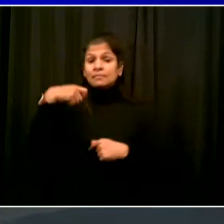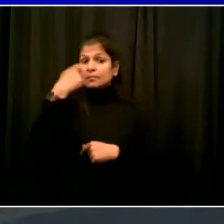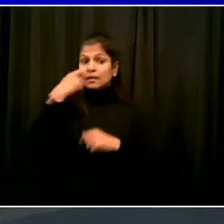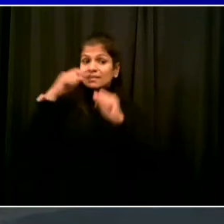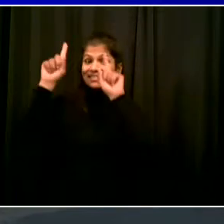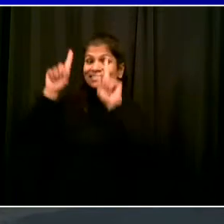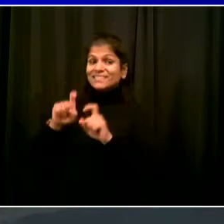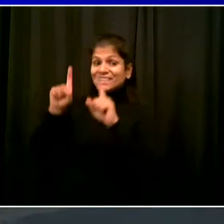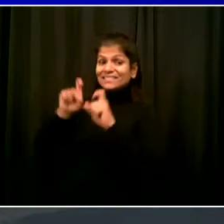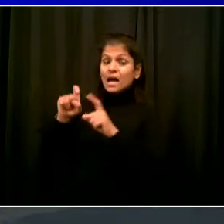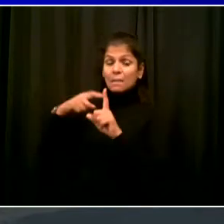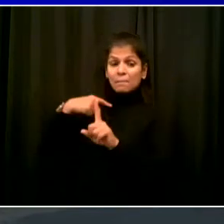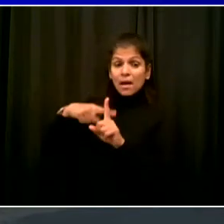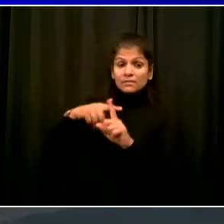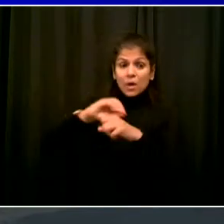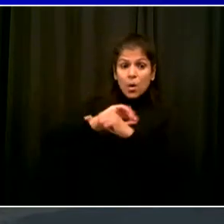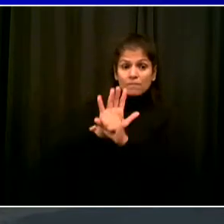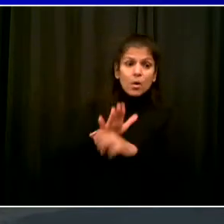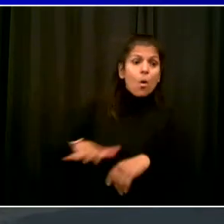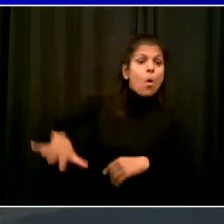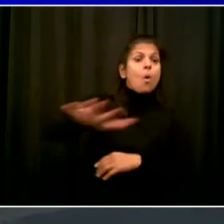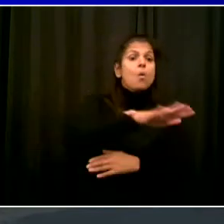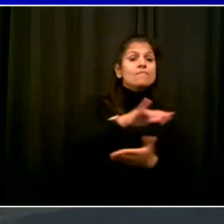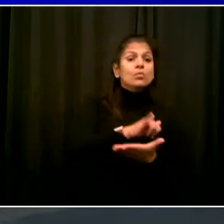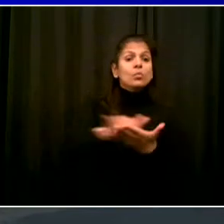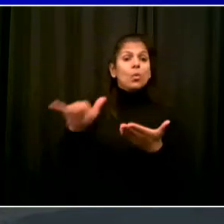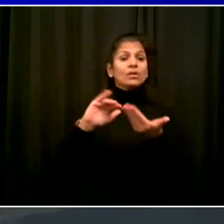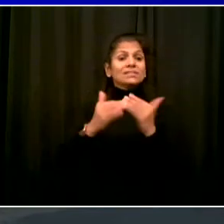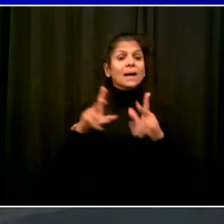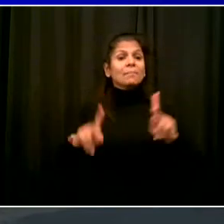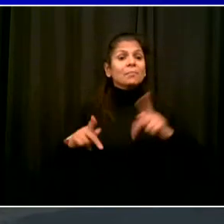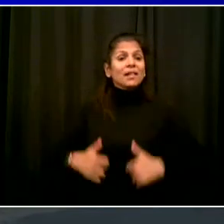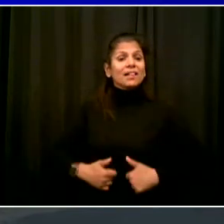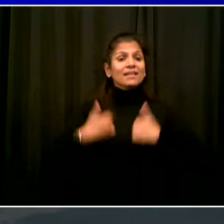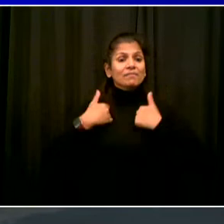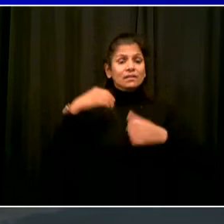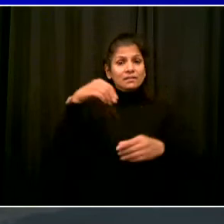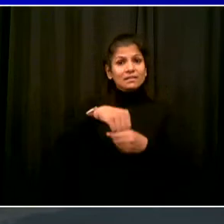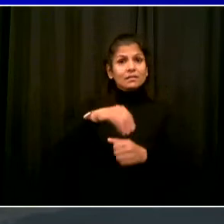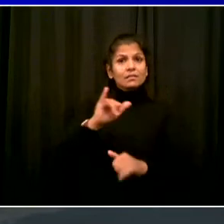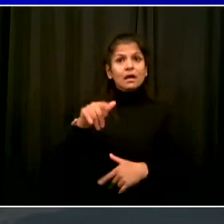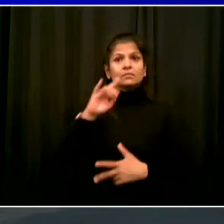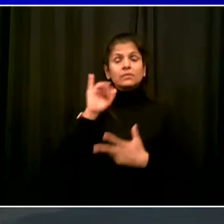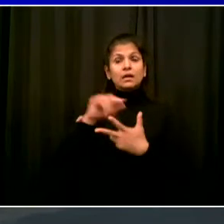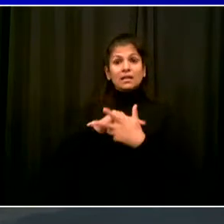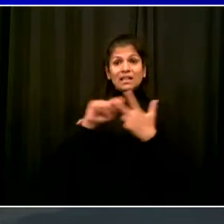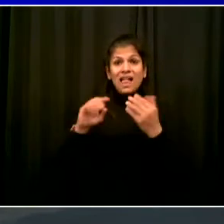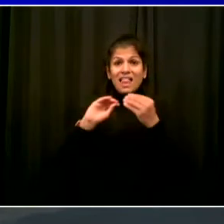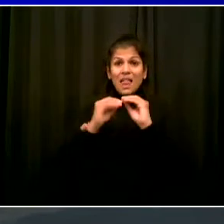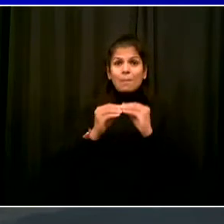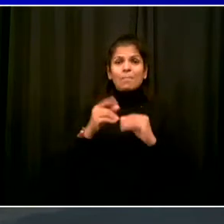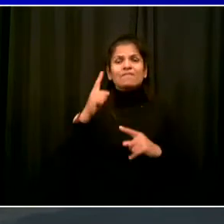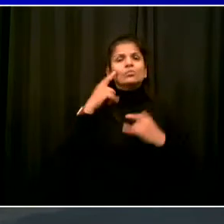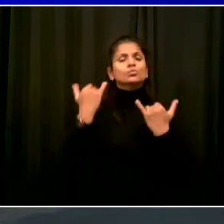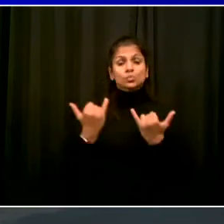PEOPLE TESTING POSITIVE CITY WIDE, THRESHOLD TODAY'S REPORTED ON THEHEA DIILY, THAT INFORMATION IS STILL NOTOT